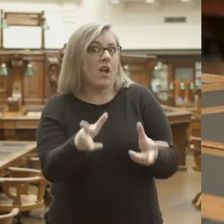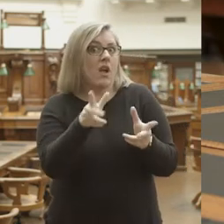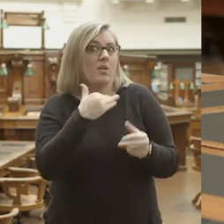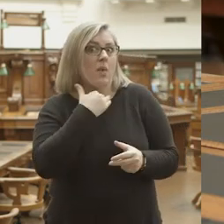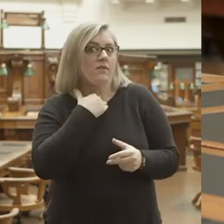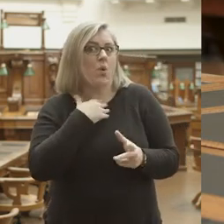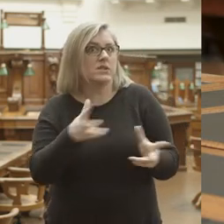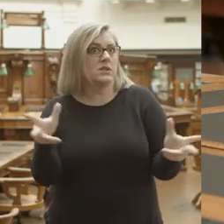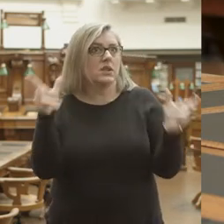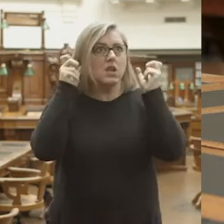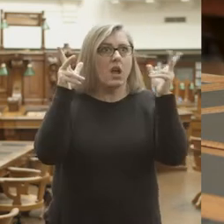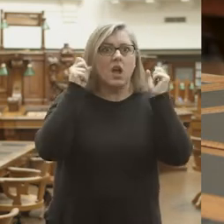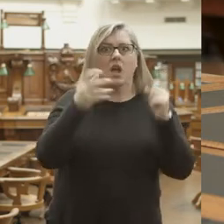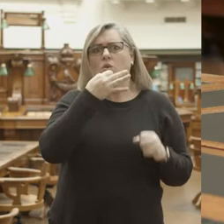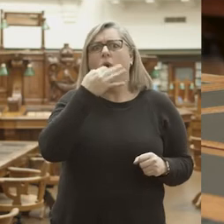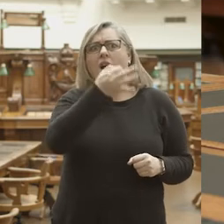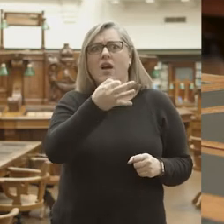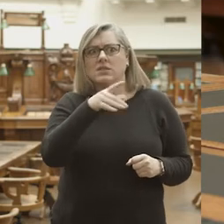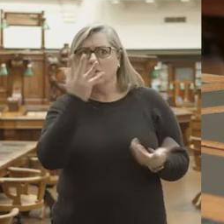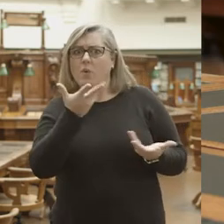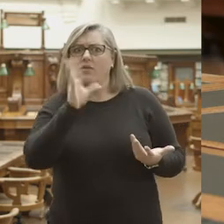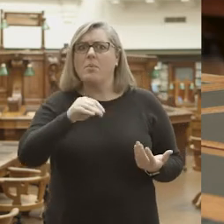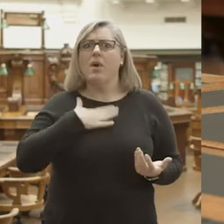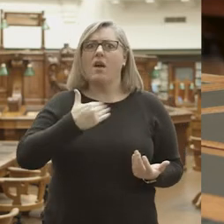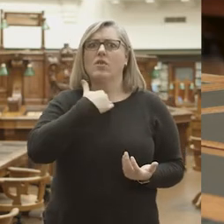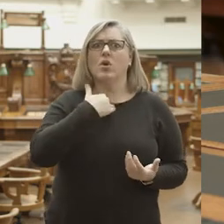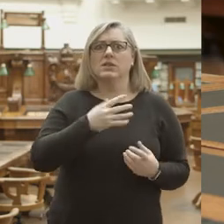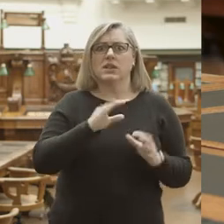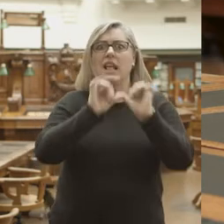where is my voice coming from you would say: 'Well clearly it's coming from